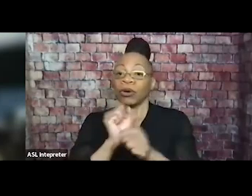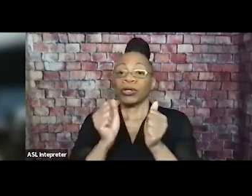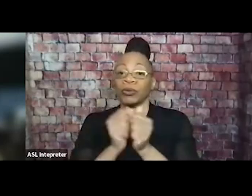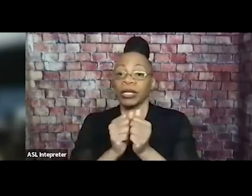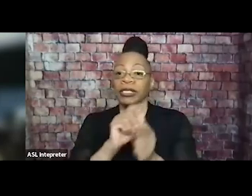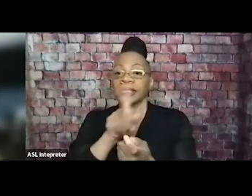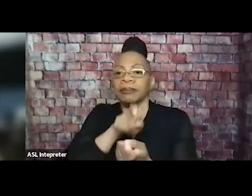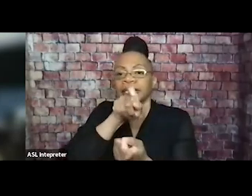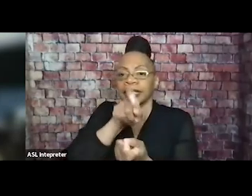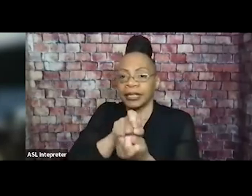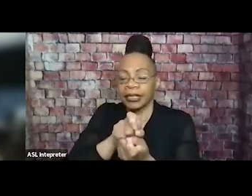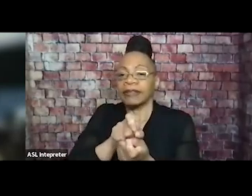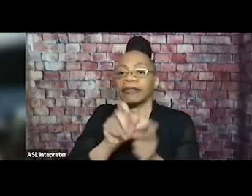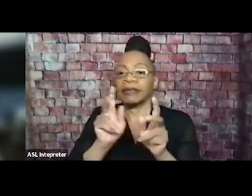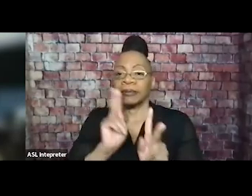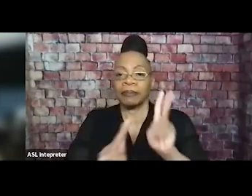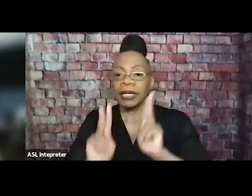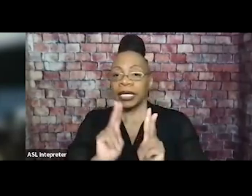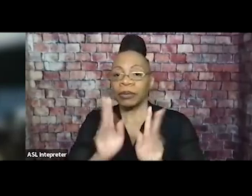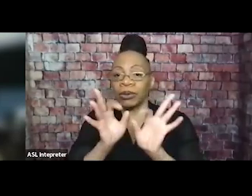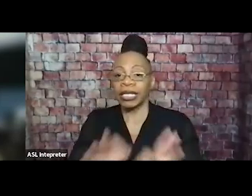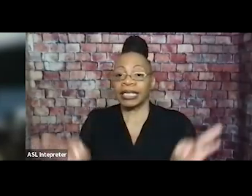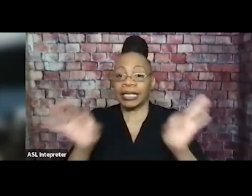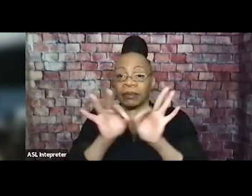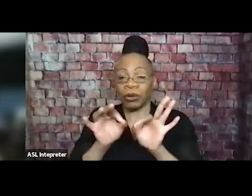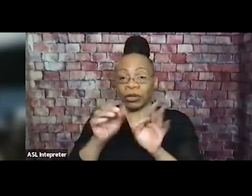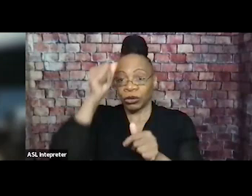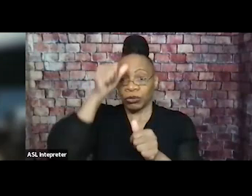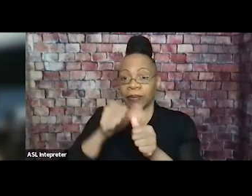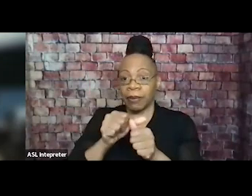it's important to remember that jail and prison are still community.